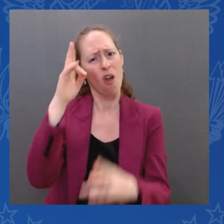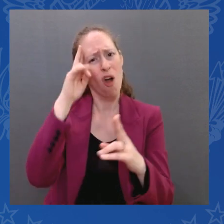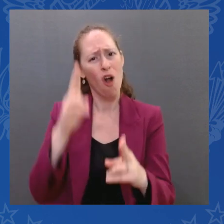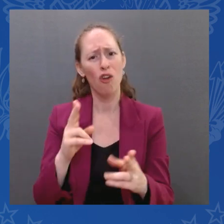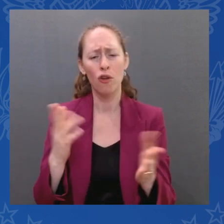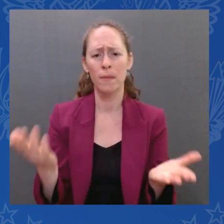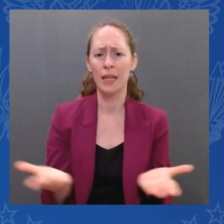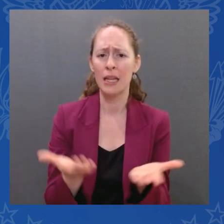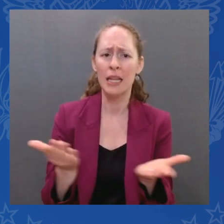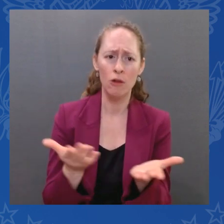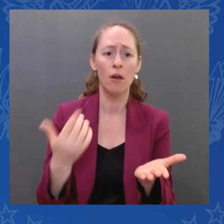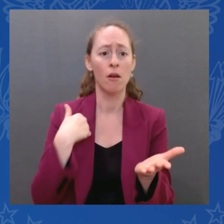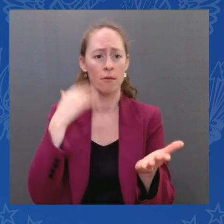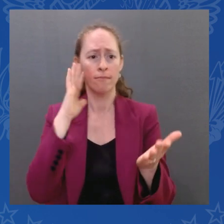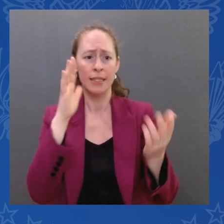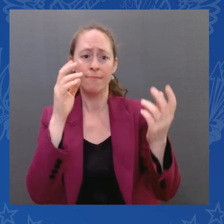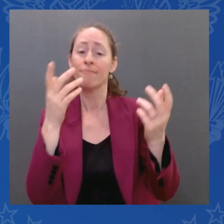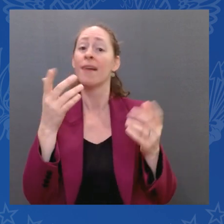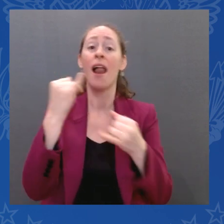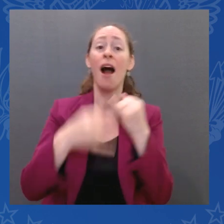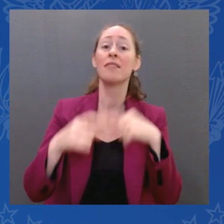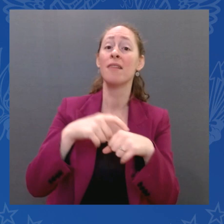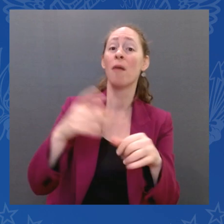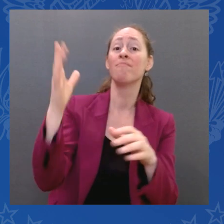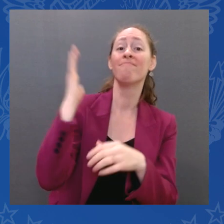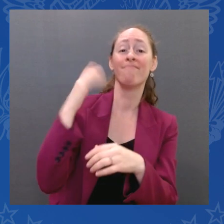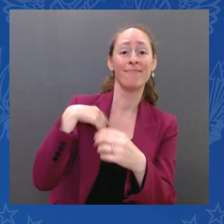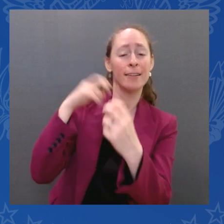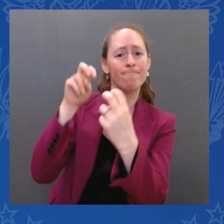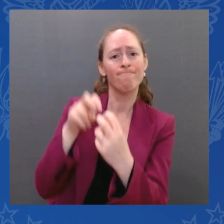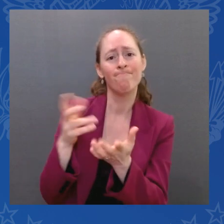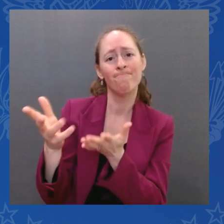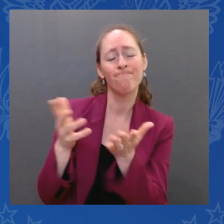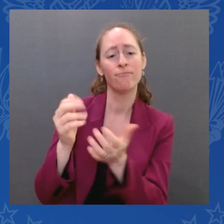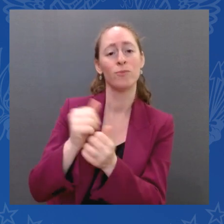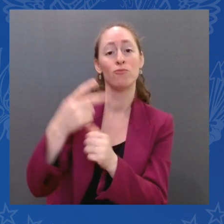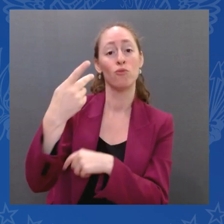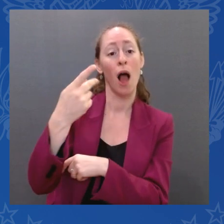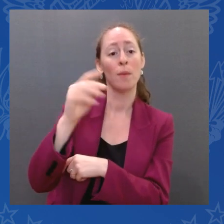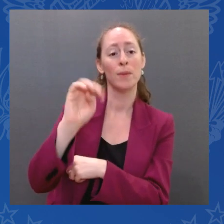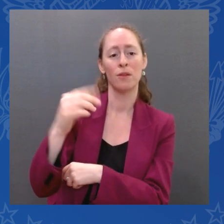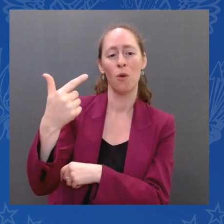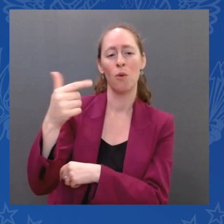one of her aides. His name was Rabin. I look back on it all now,